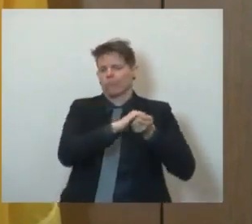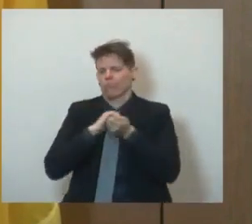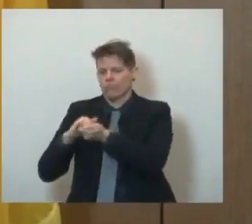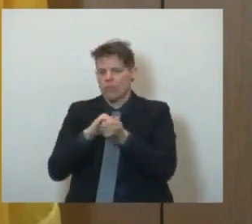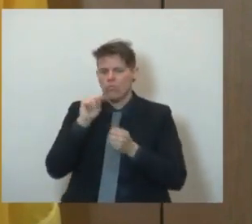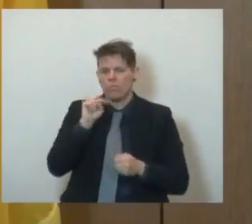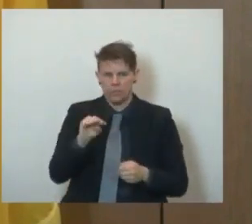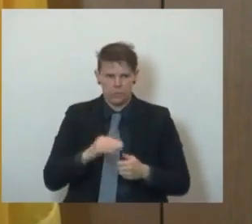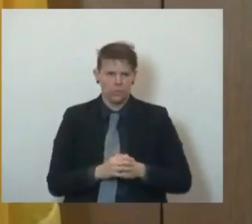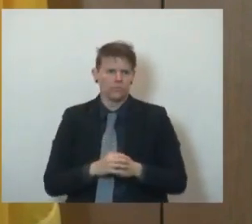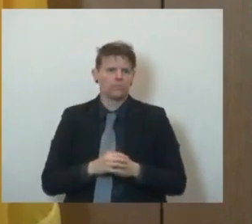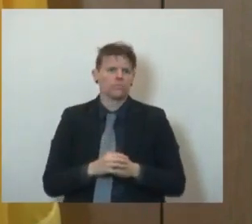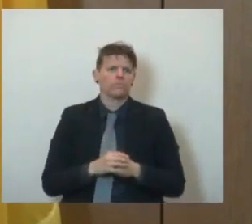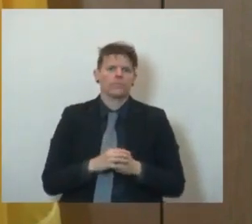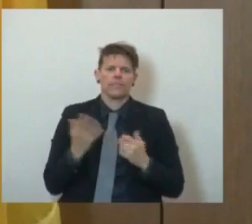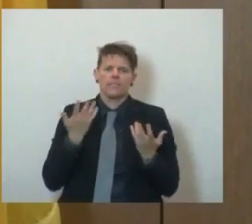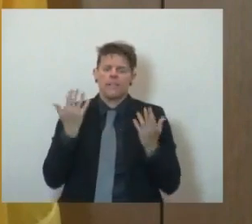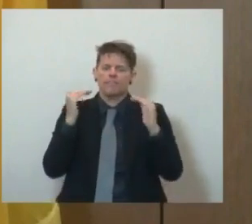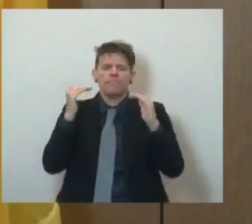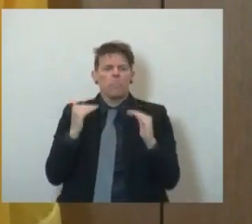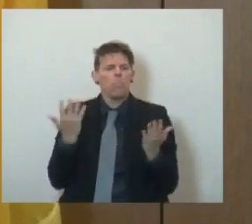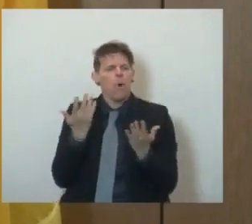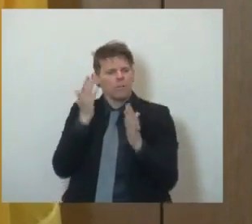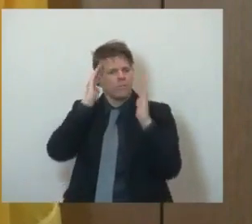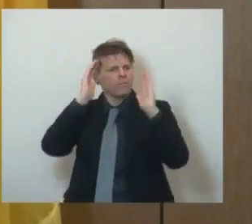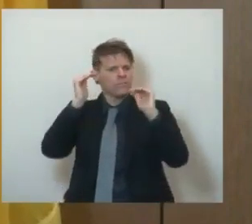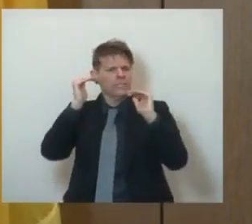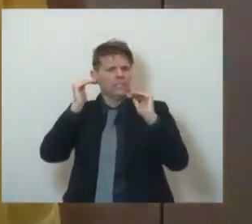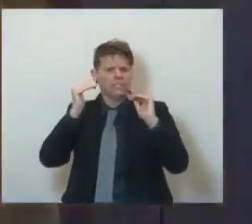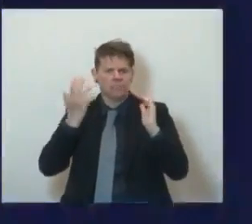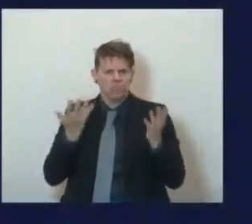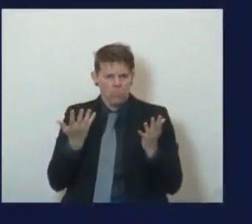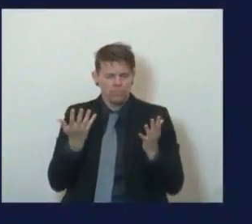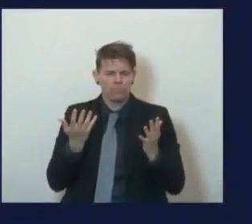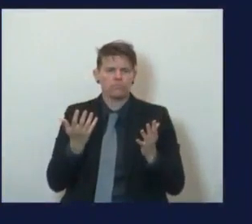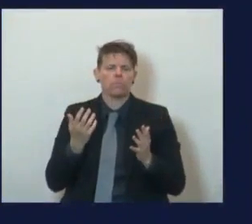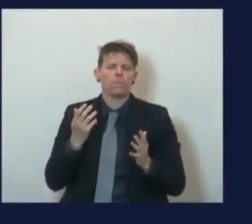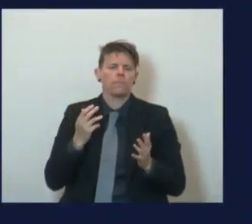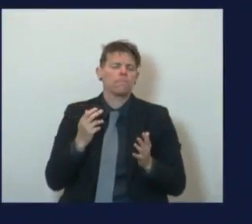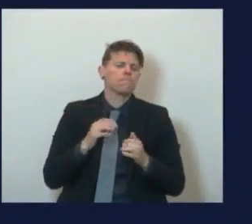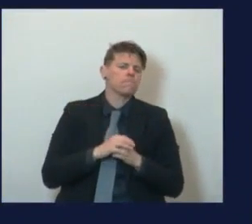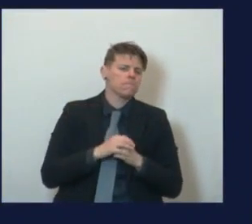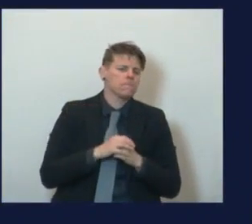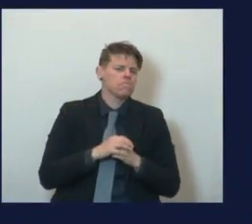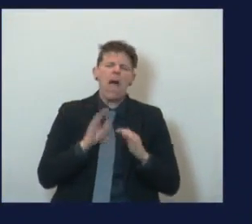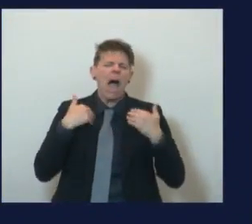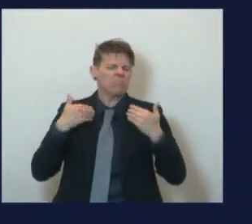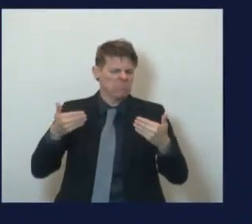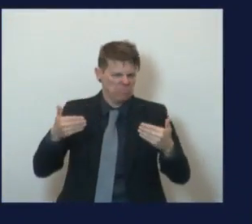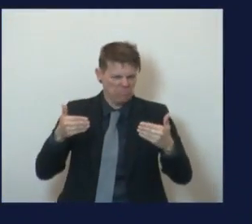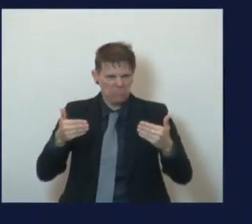AND THAT’S A VERY EFFECTIVE PARTNERSHIP. ALL RIGHT. SO HERE’S WHAT TO EXPECT NEXT.